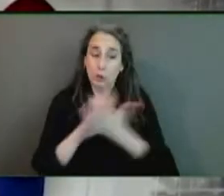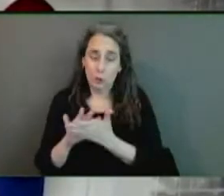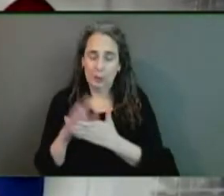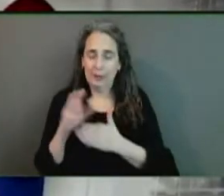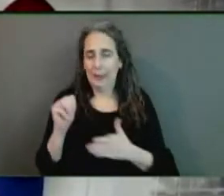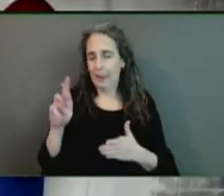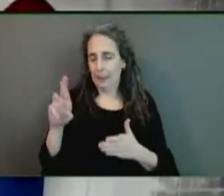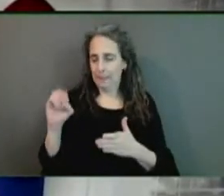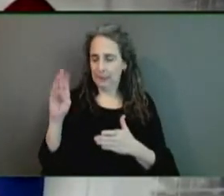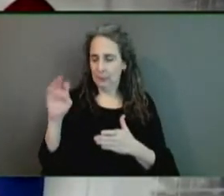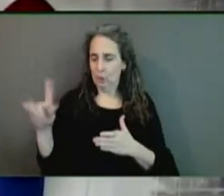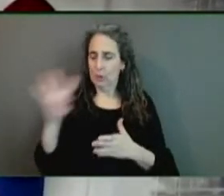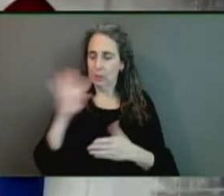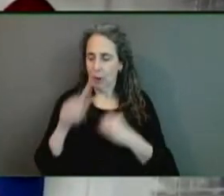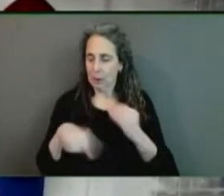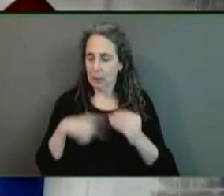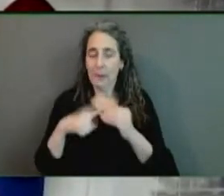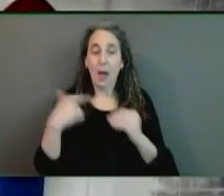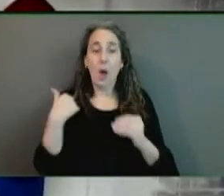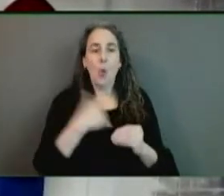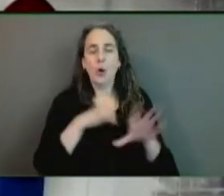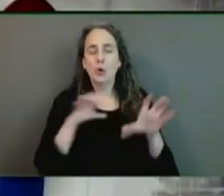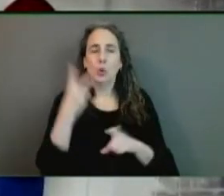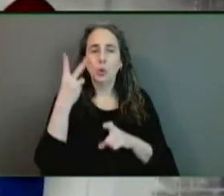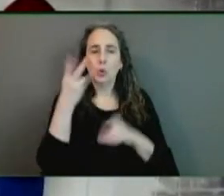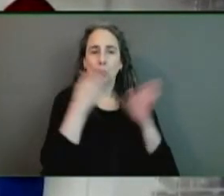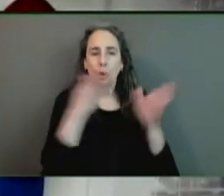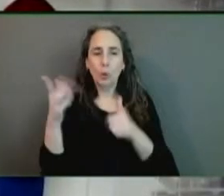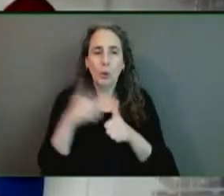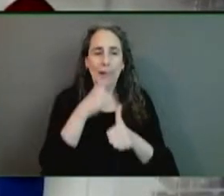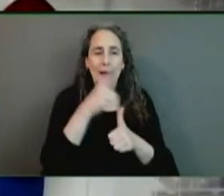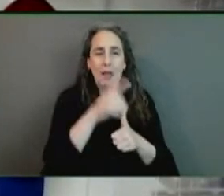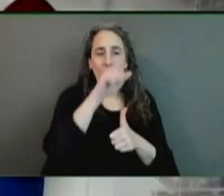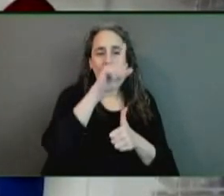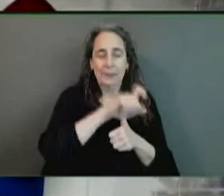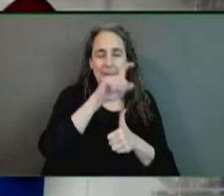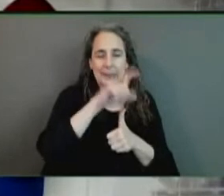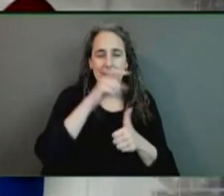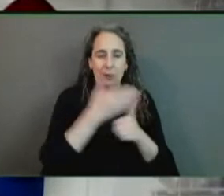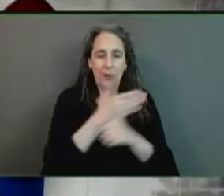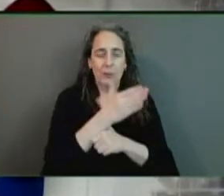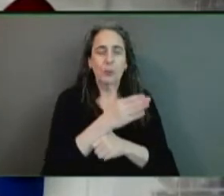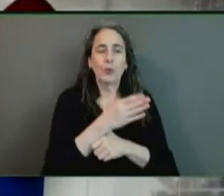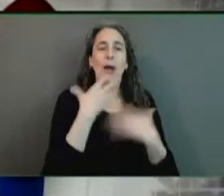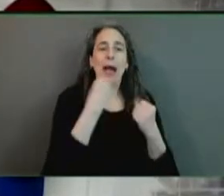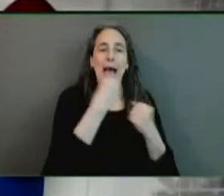rapid testing in all our schools as Mr Donald talked about, and